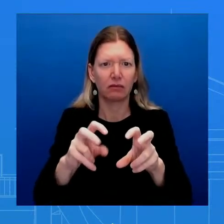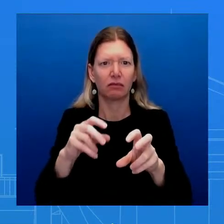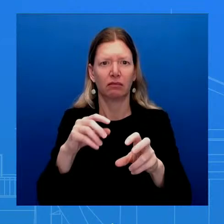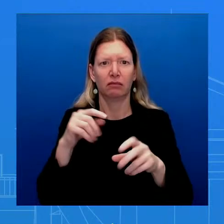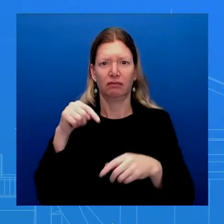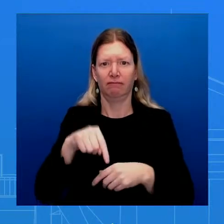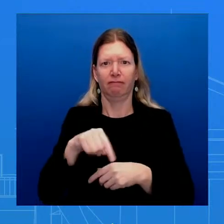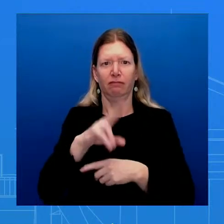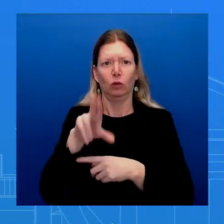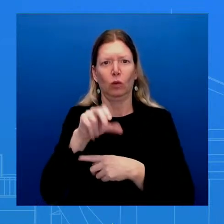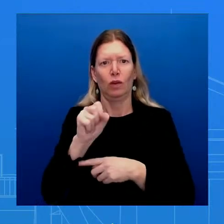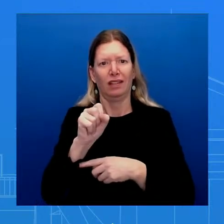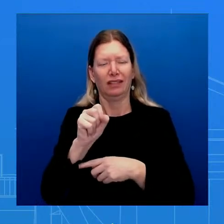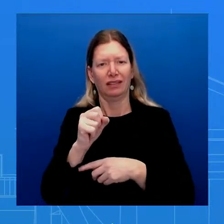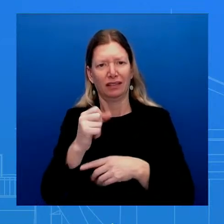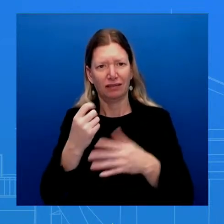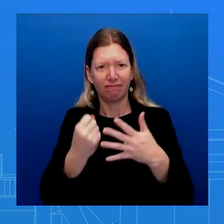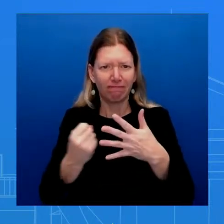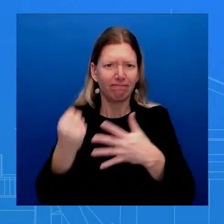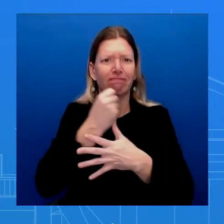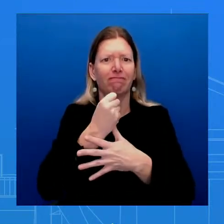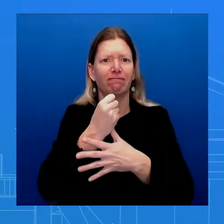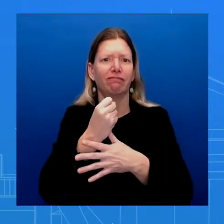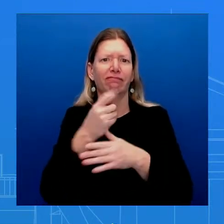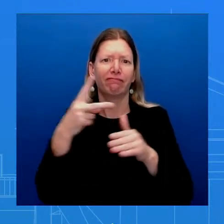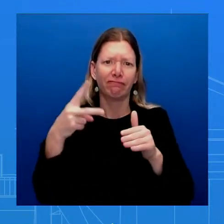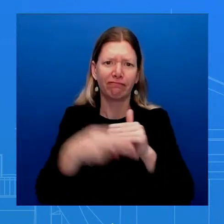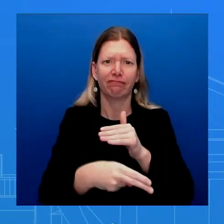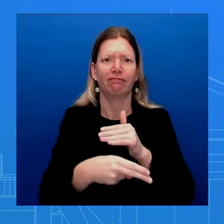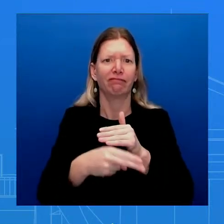protecting more than 20 million -- 21 million acres of public lands and waters.